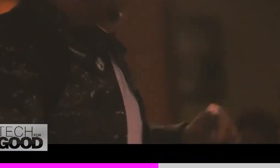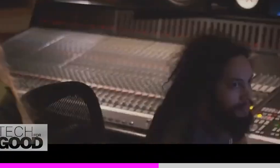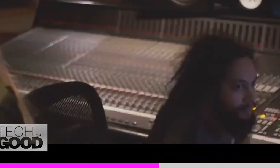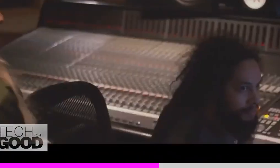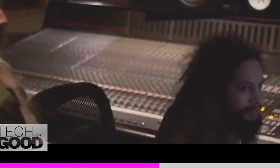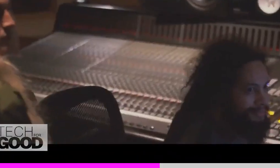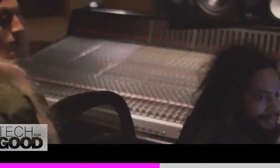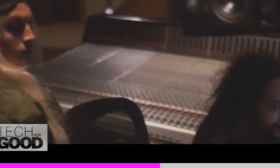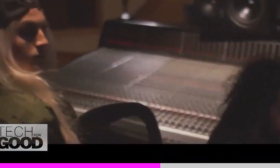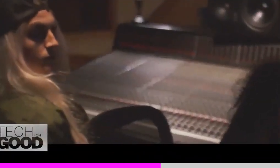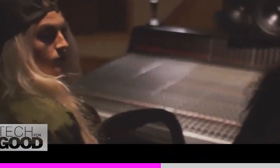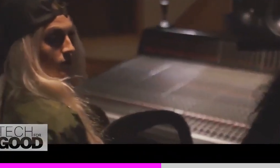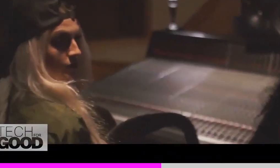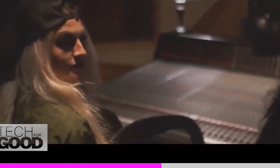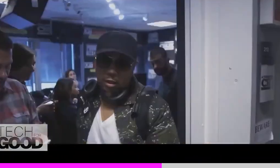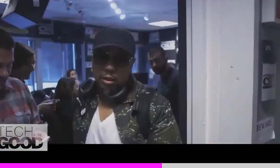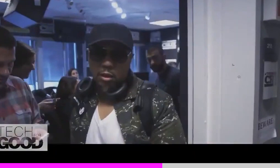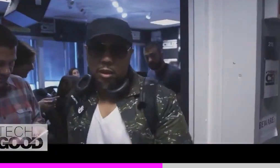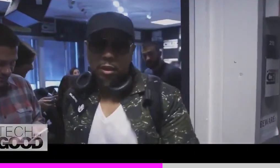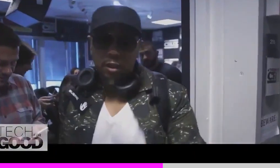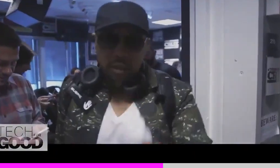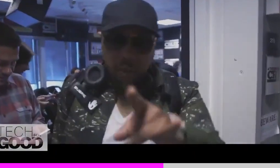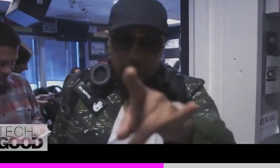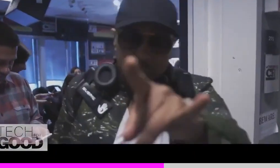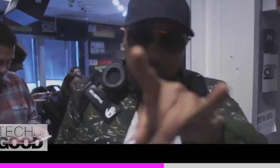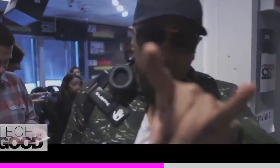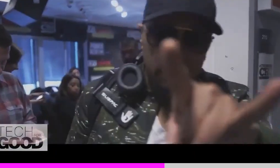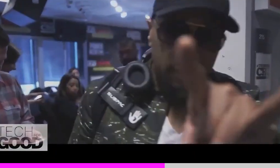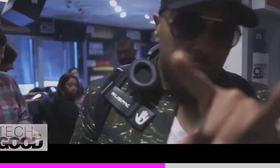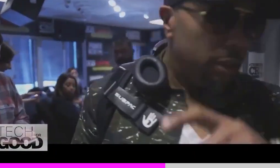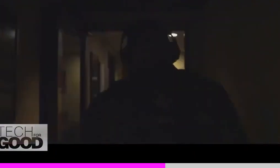and record producer Timbaland. “Everybody looks